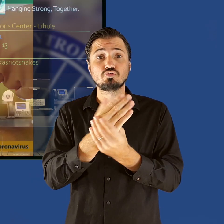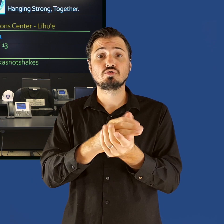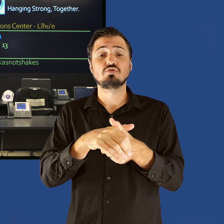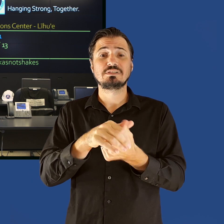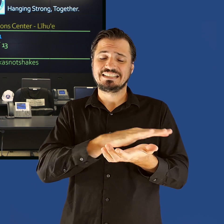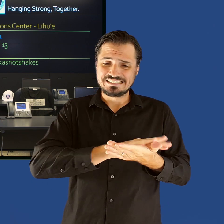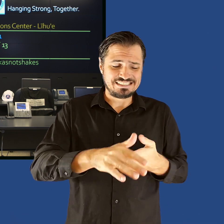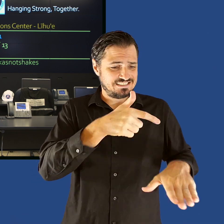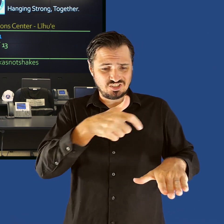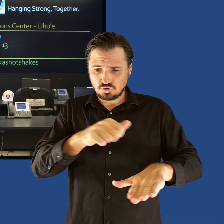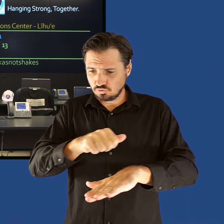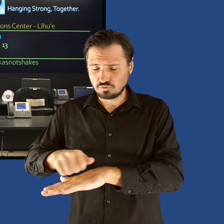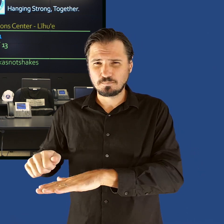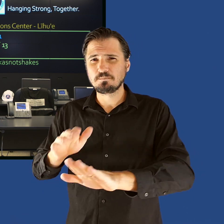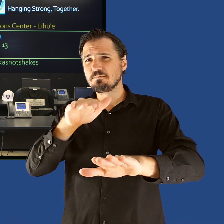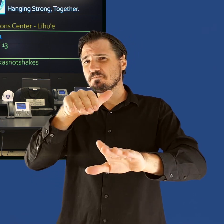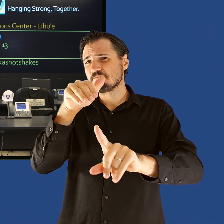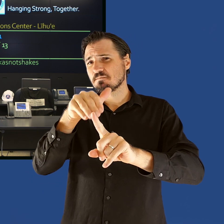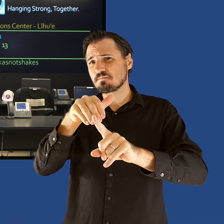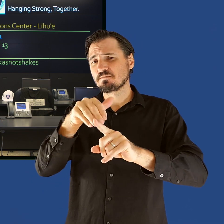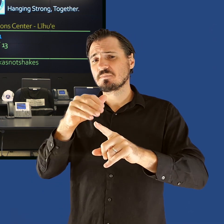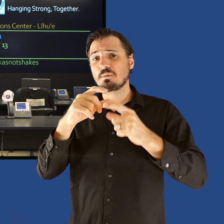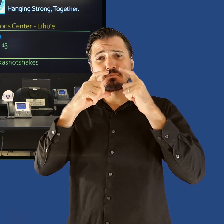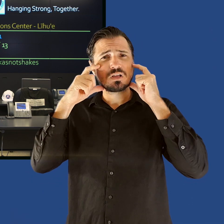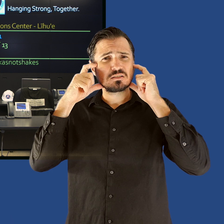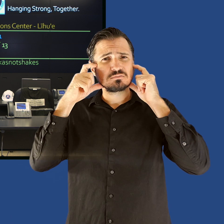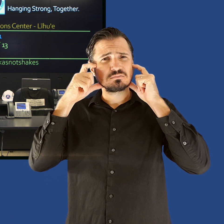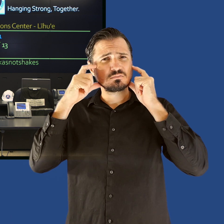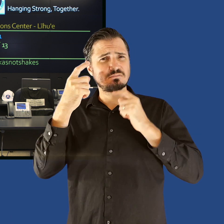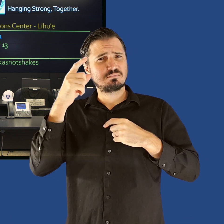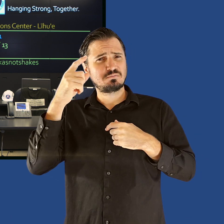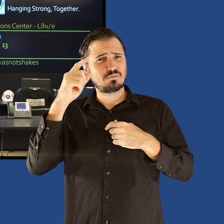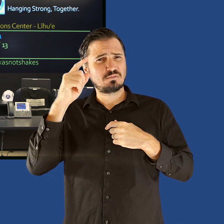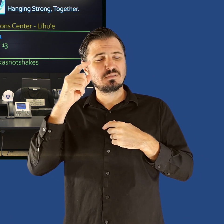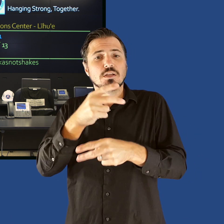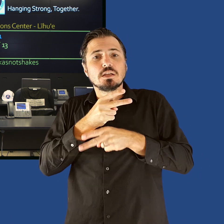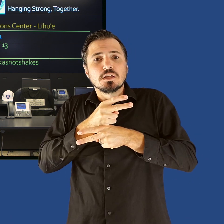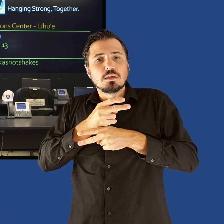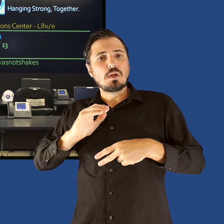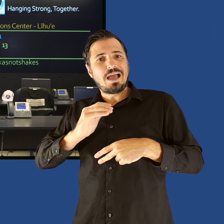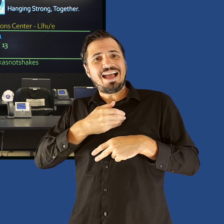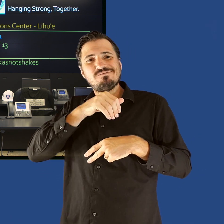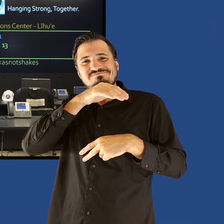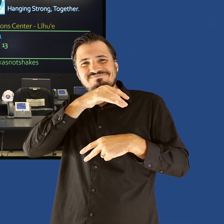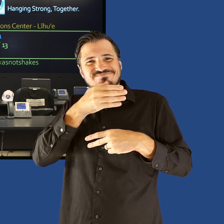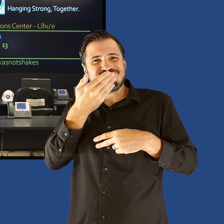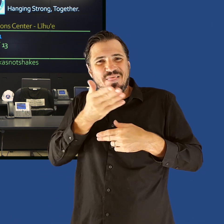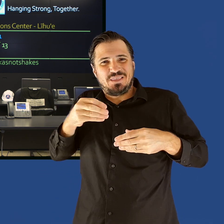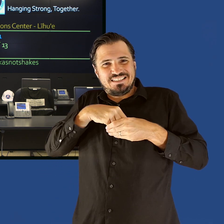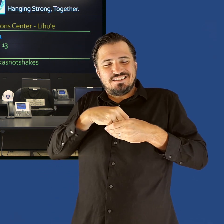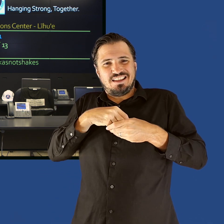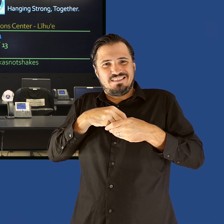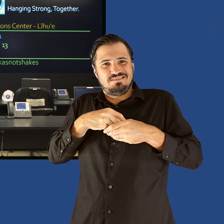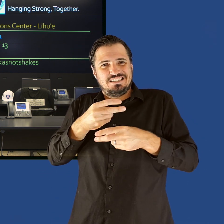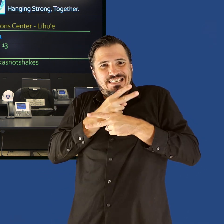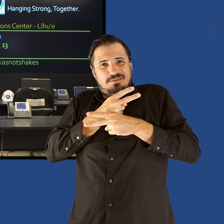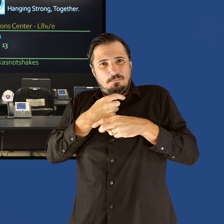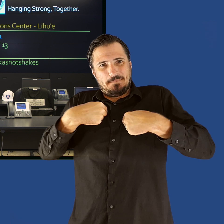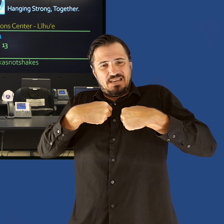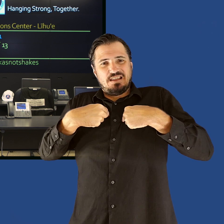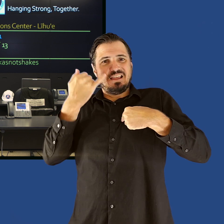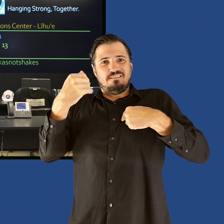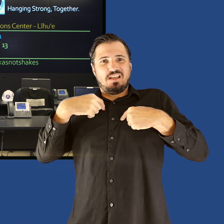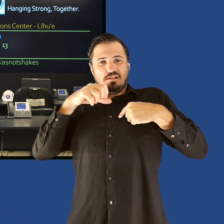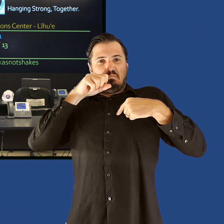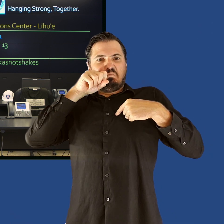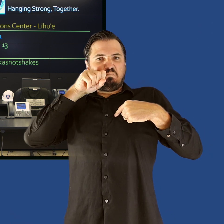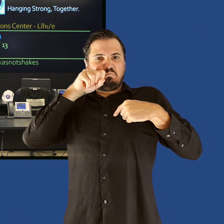As a reminder, the importance of wearing a mask is to keep our germs to ourselves. My mask protects you, and your mask protects me.